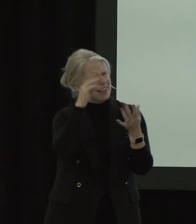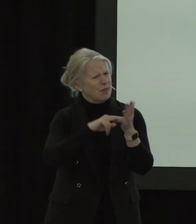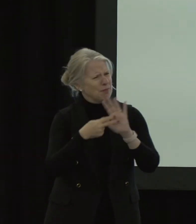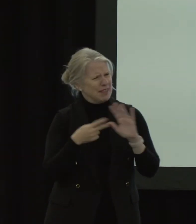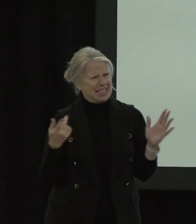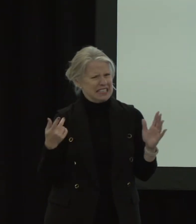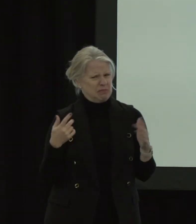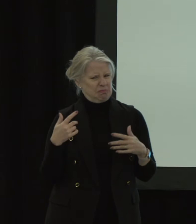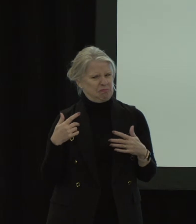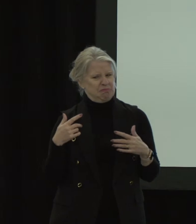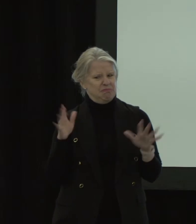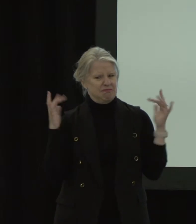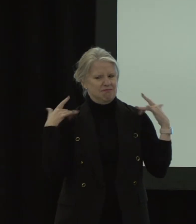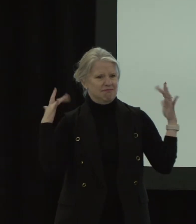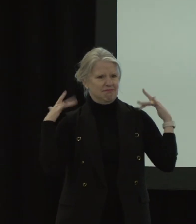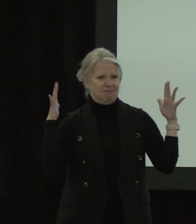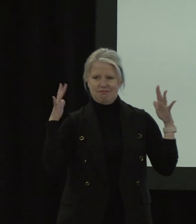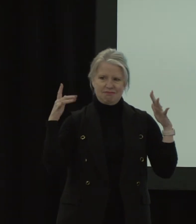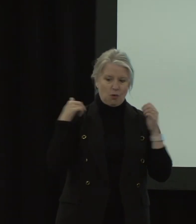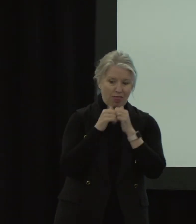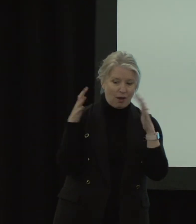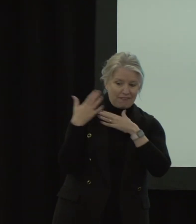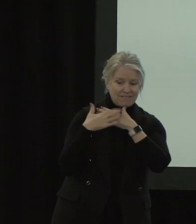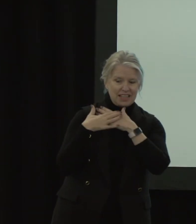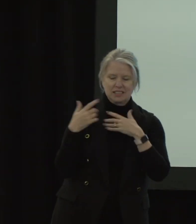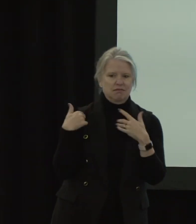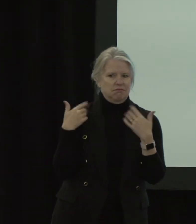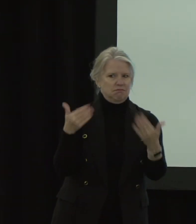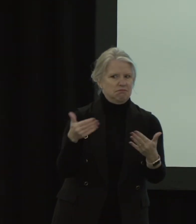They want nothing to do with us, and that's why our employment